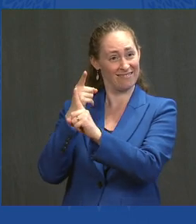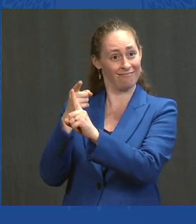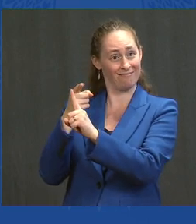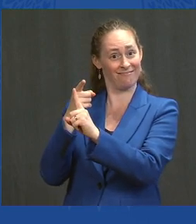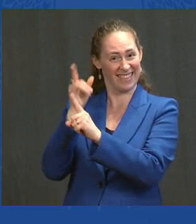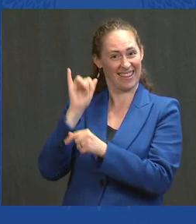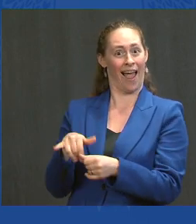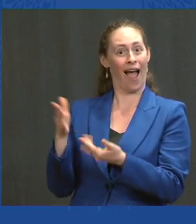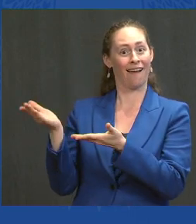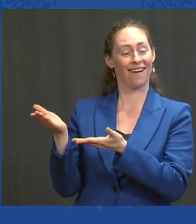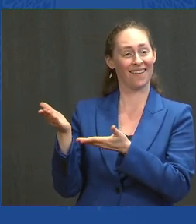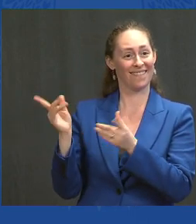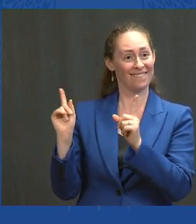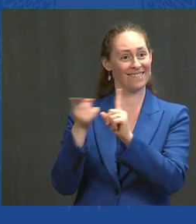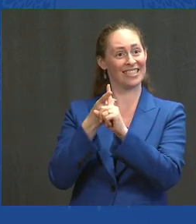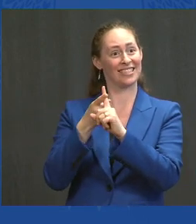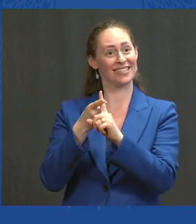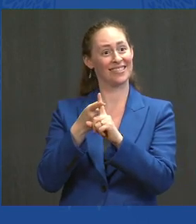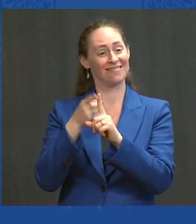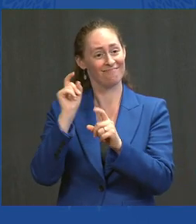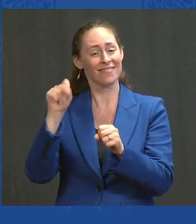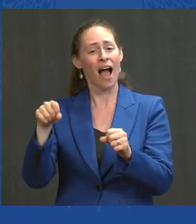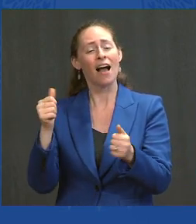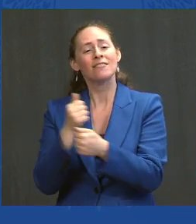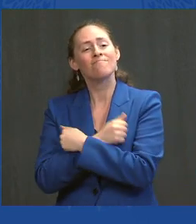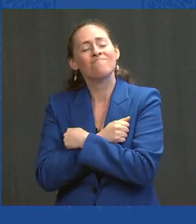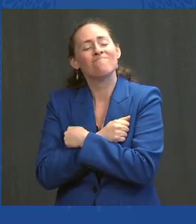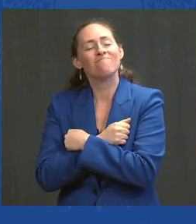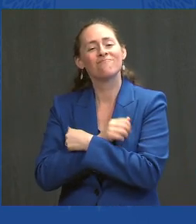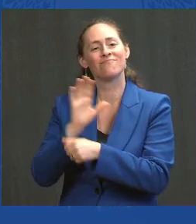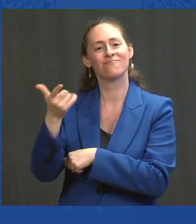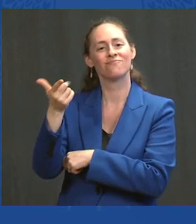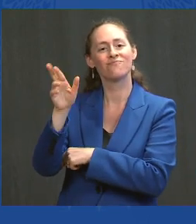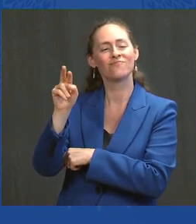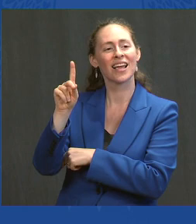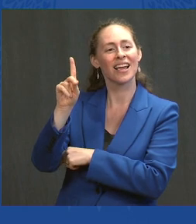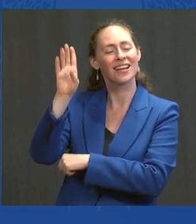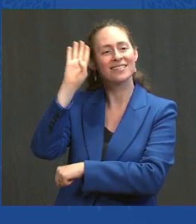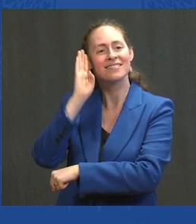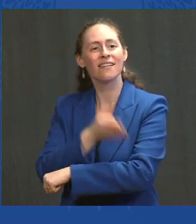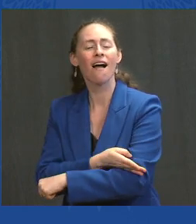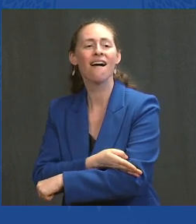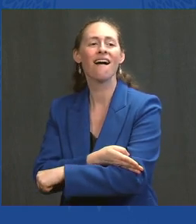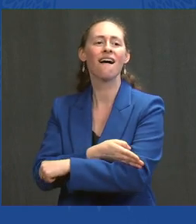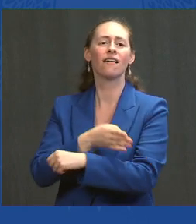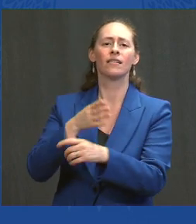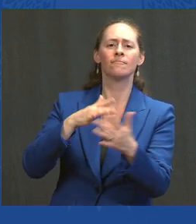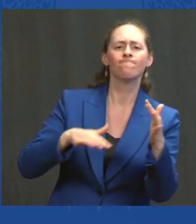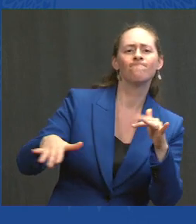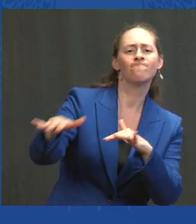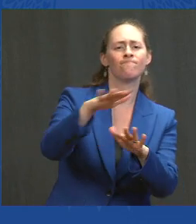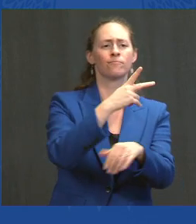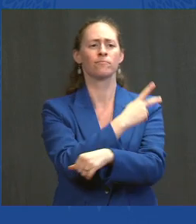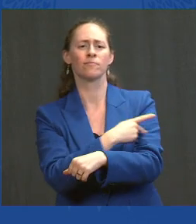She can now hug her grandson. She's out there making sure her patients and folks in her community are getting vaccinated